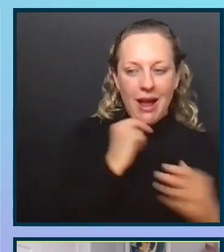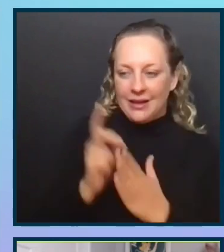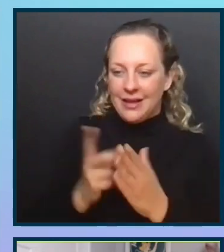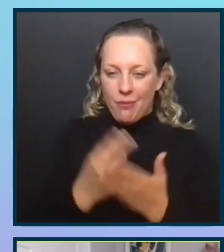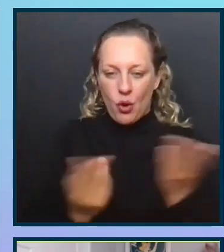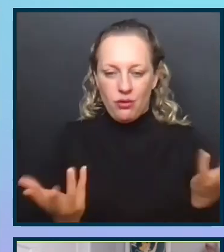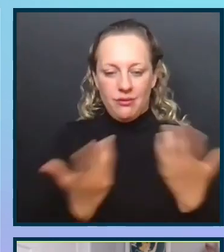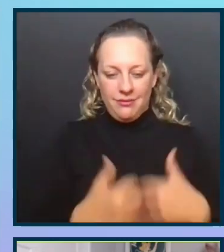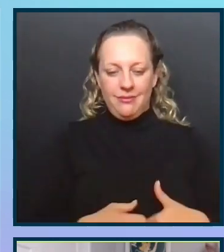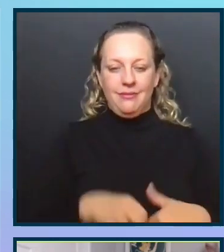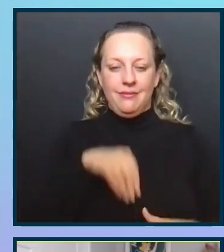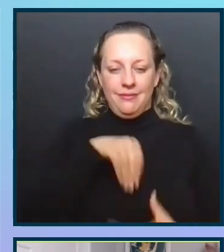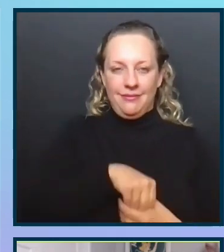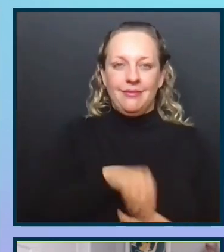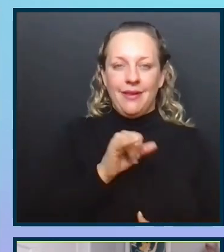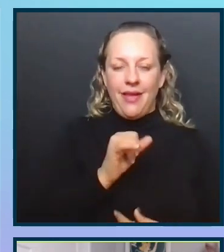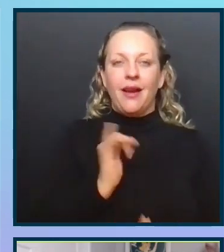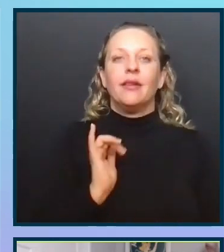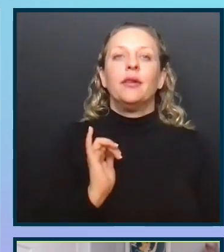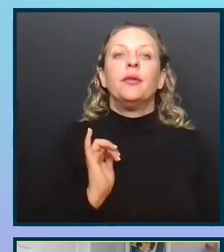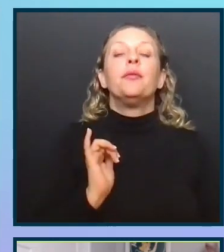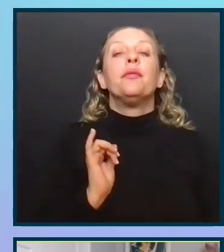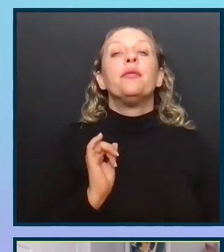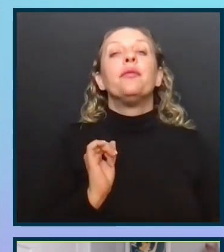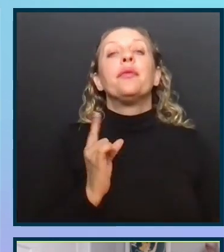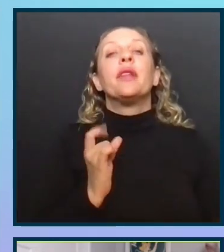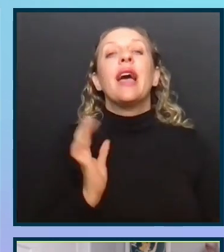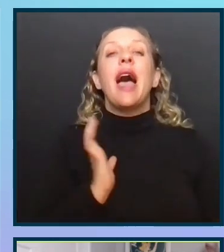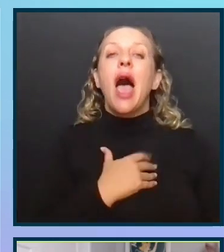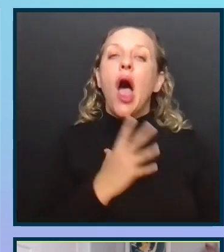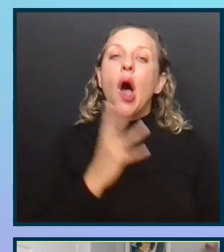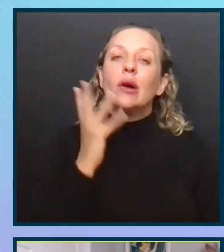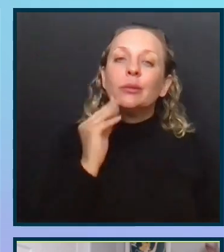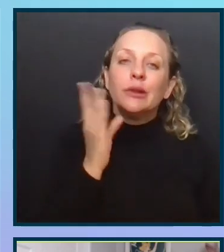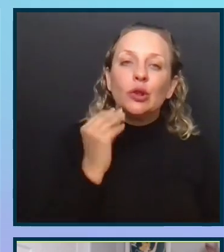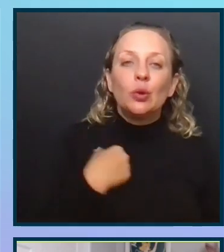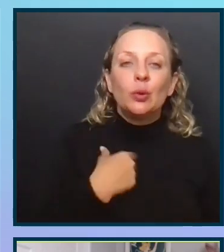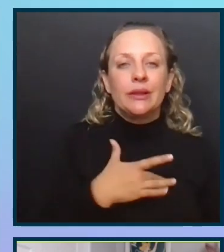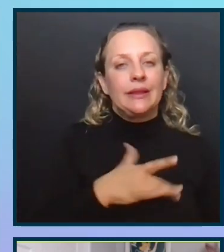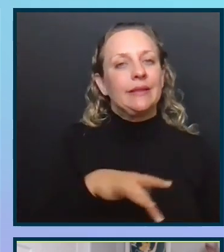In terms of experience, what we tend to find for roles like mine,